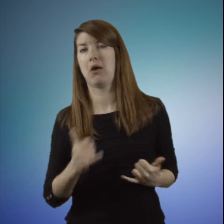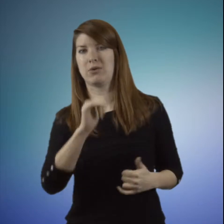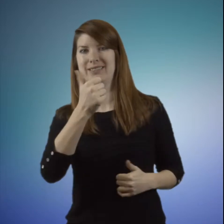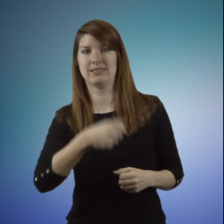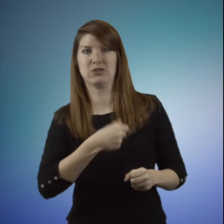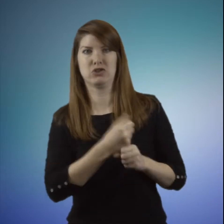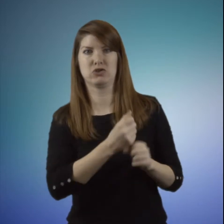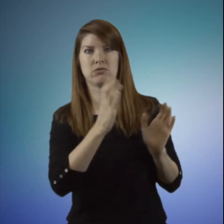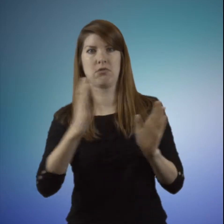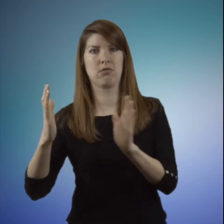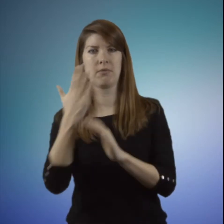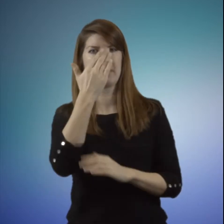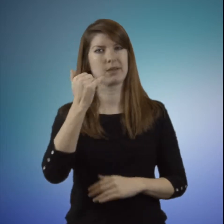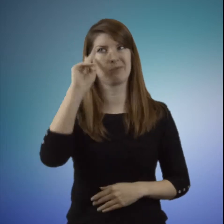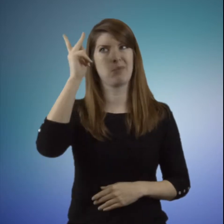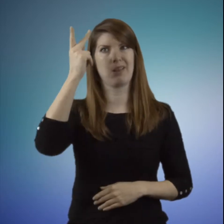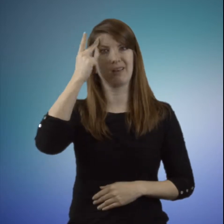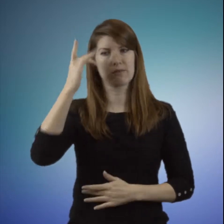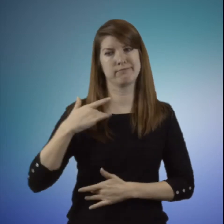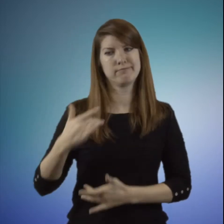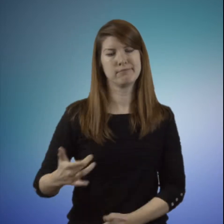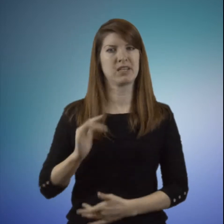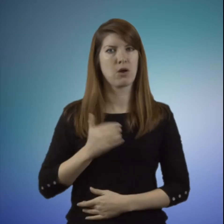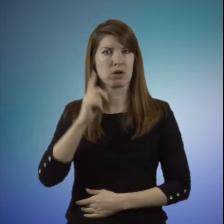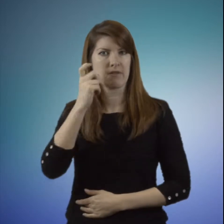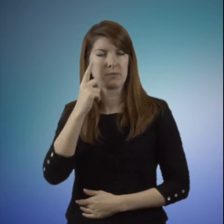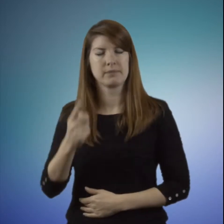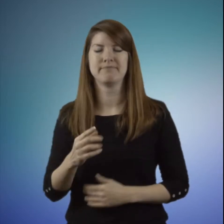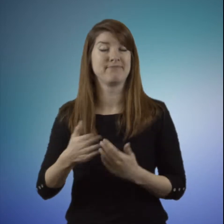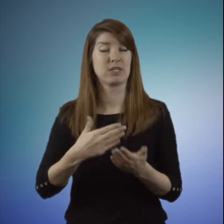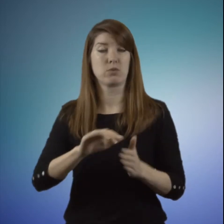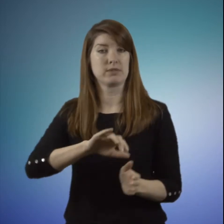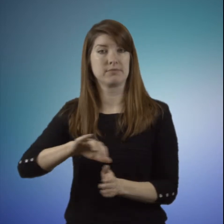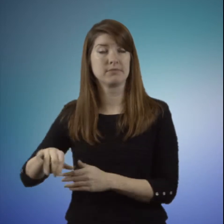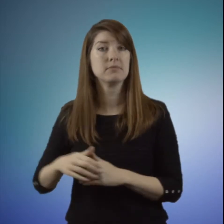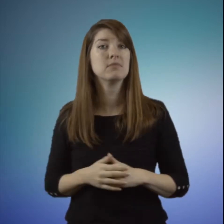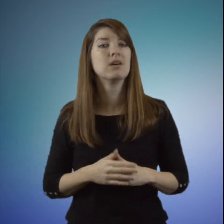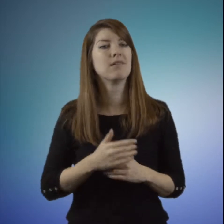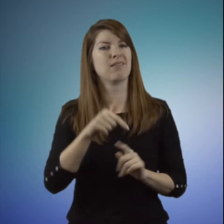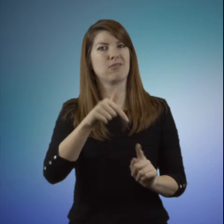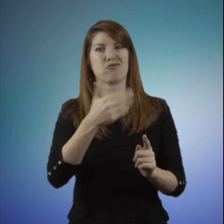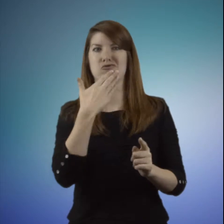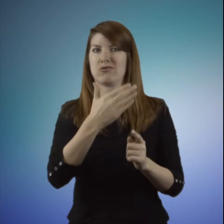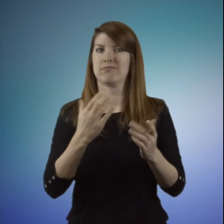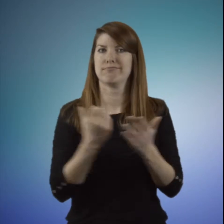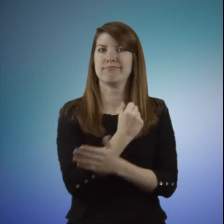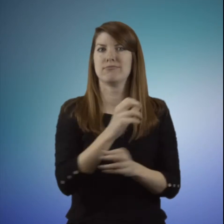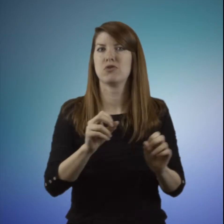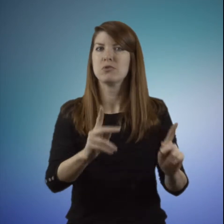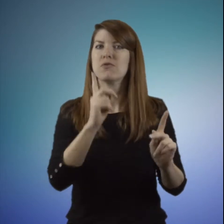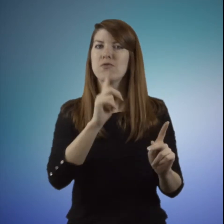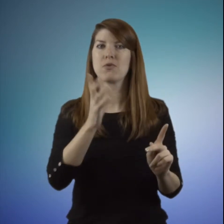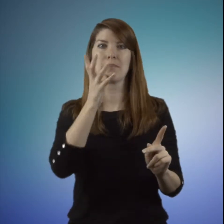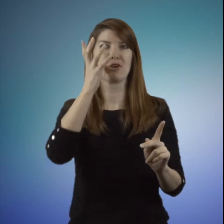every 10 years because of the political nature of our government. But nonetheless, it's a good place for parents to have a voice